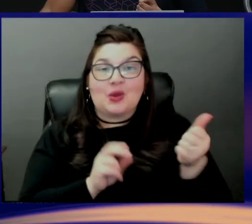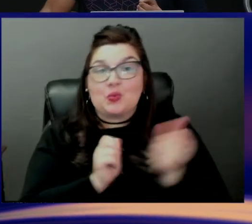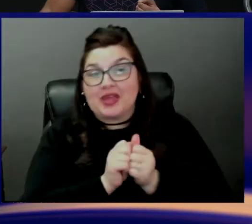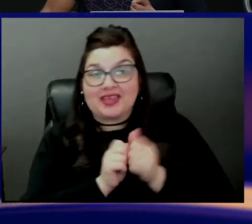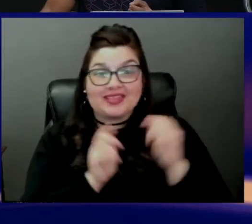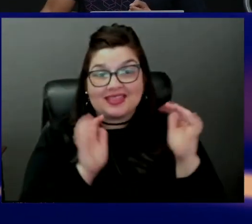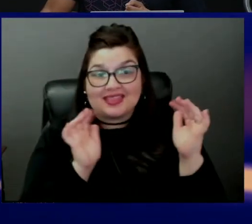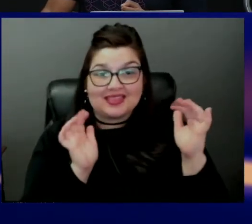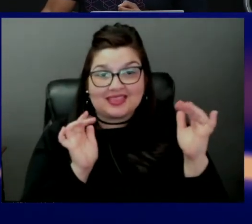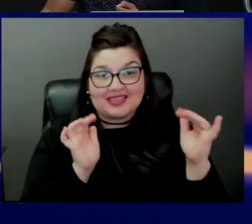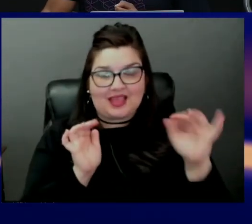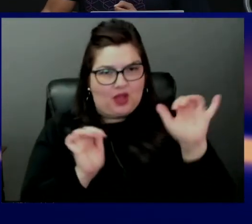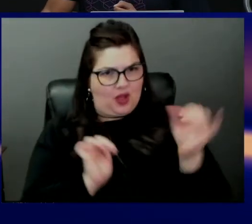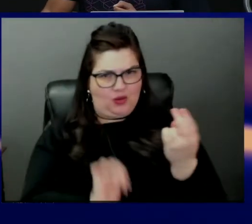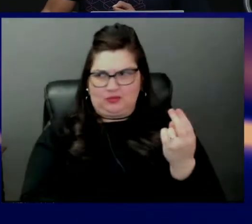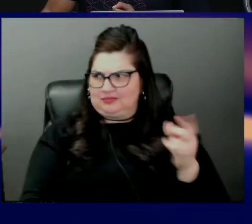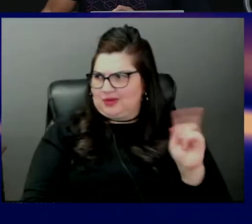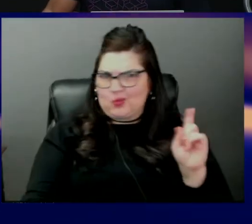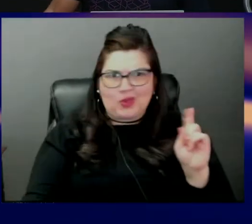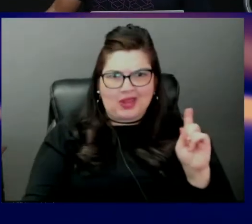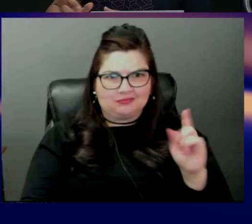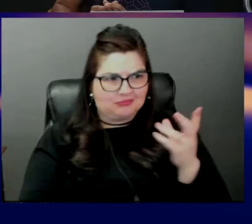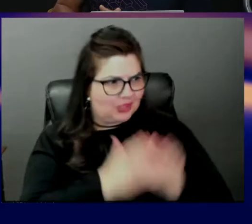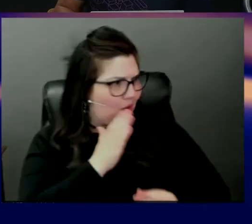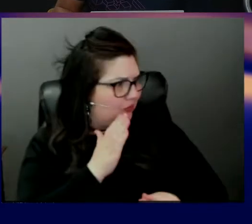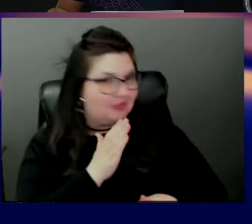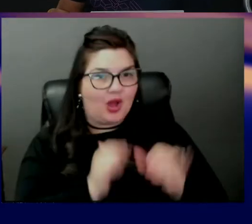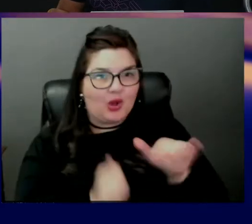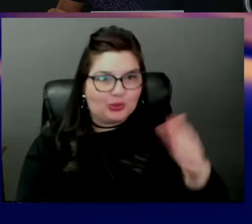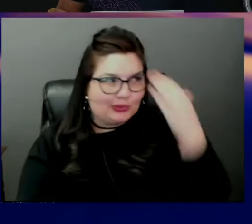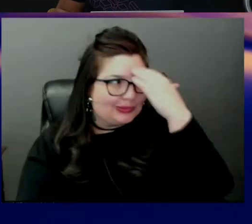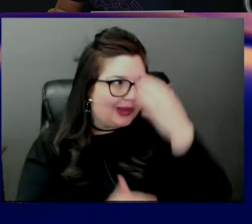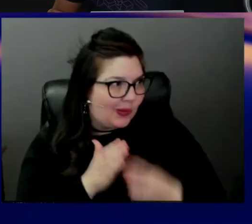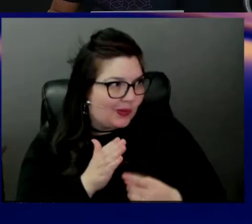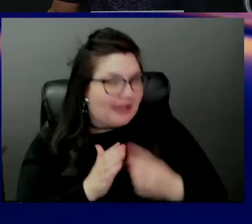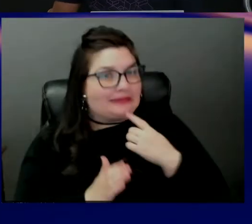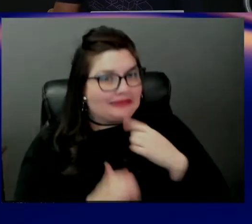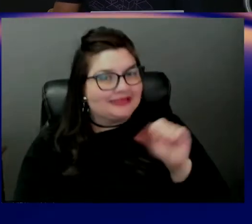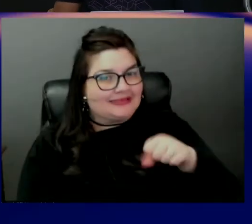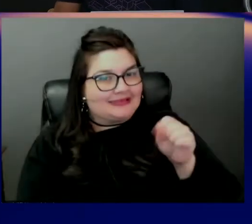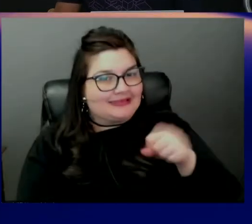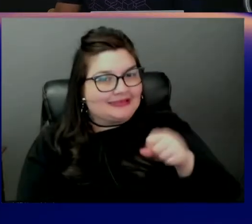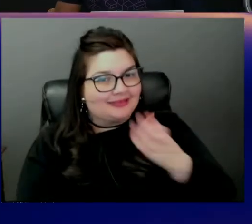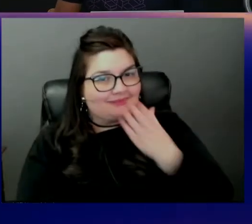Oh, where did it go? Where did it go? Oh, you know what? It is, episode three. Wow. Look at that.